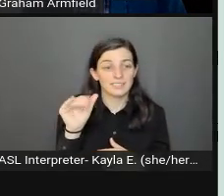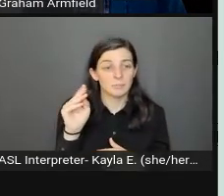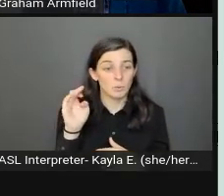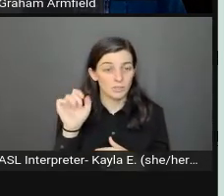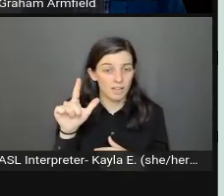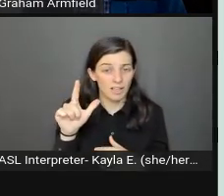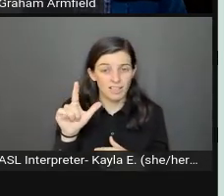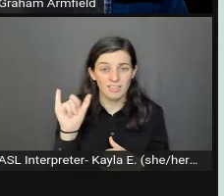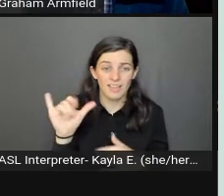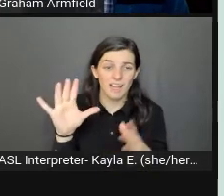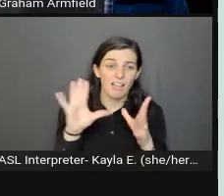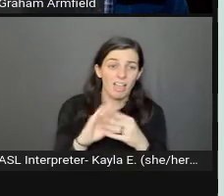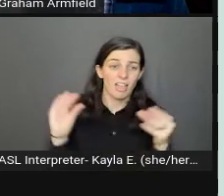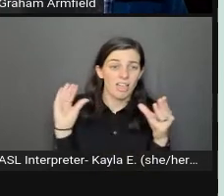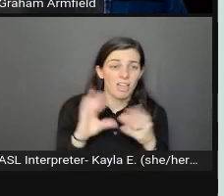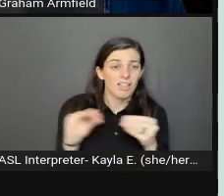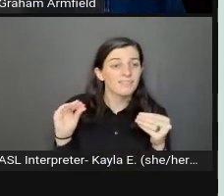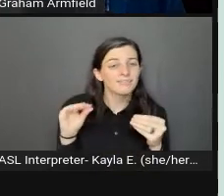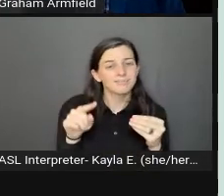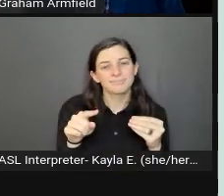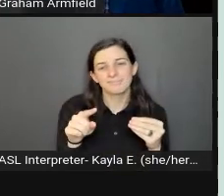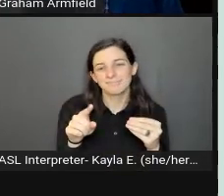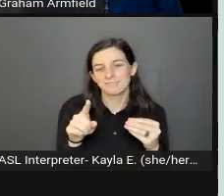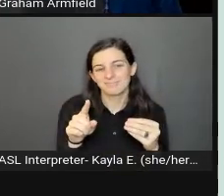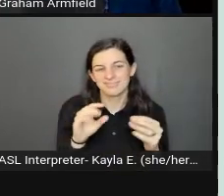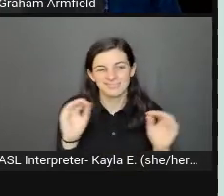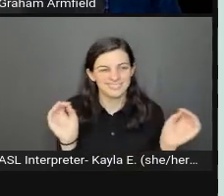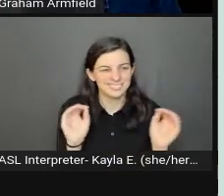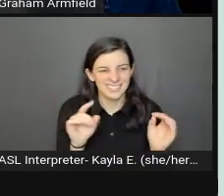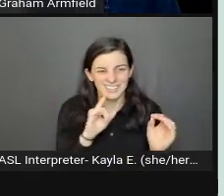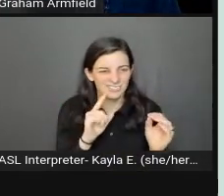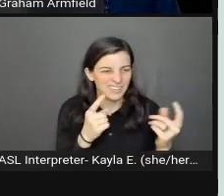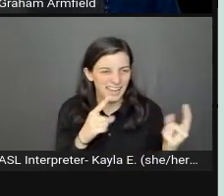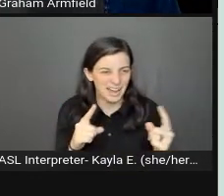in here, so I won't say anything more about that.